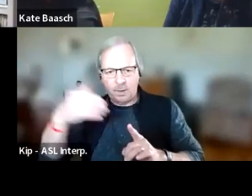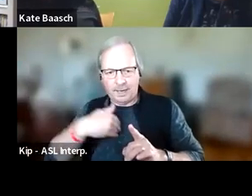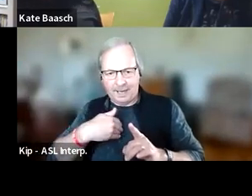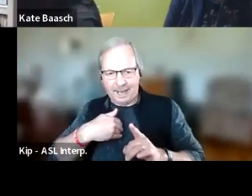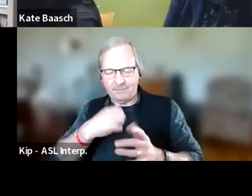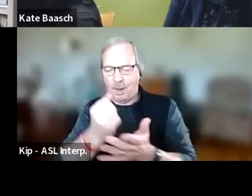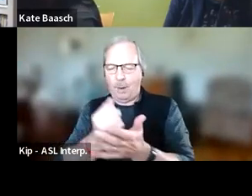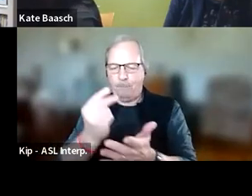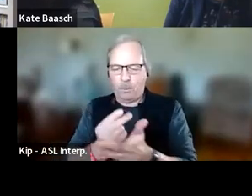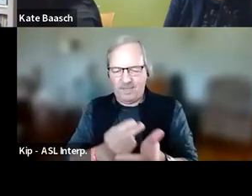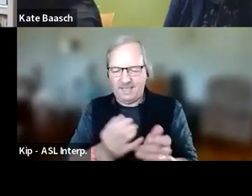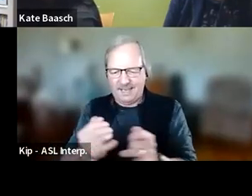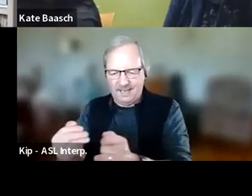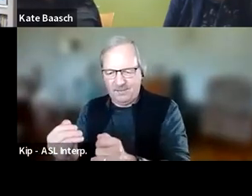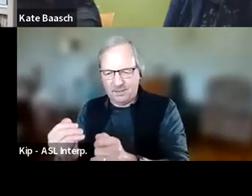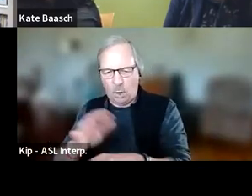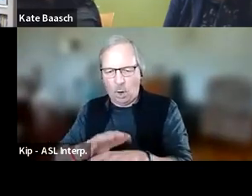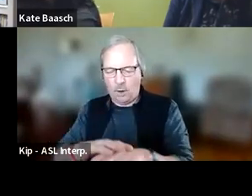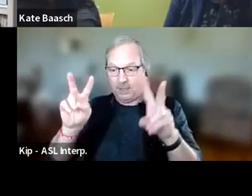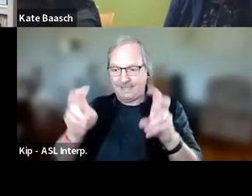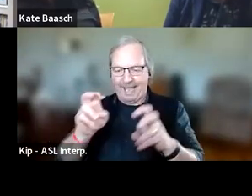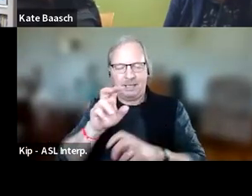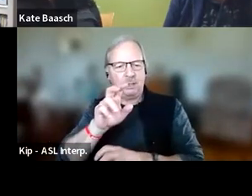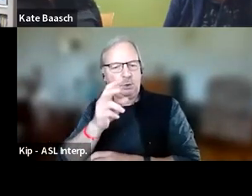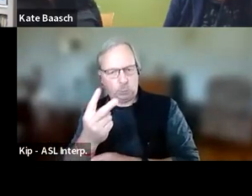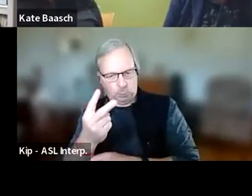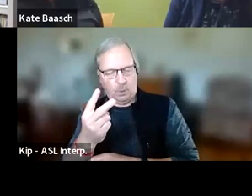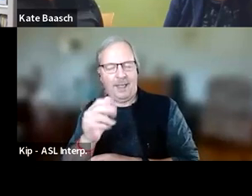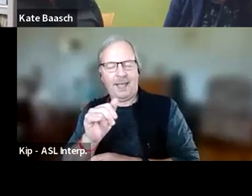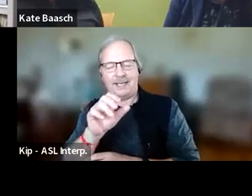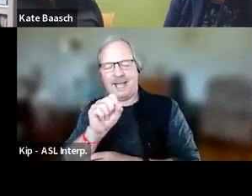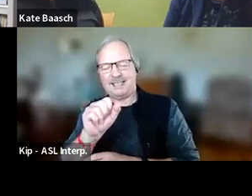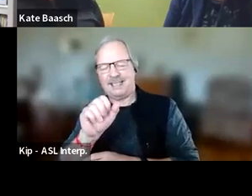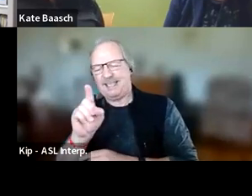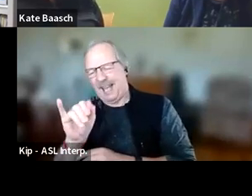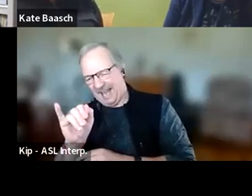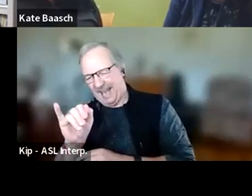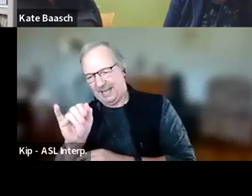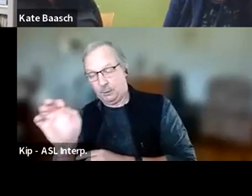this individual on the title two, which is SSDI. So we have to go back and send that case to DDS